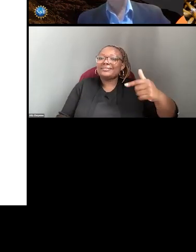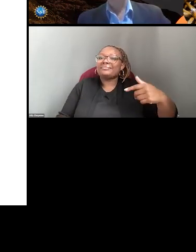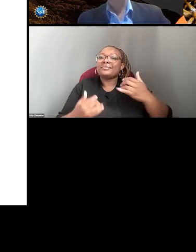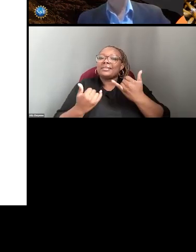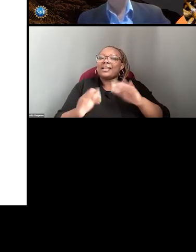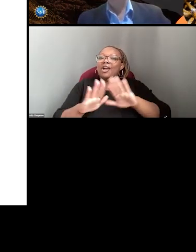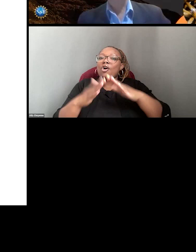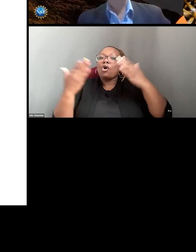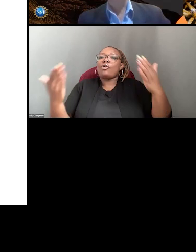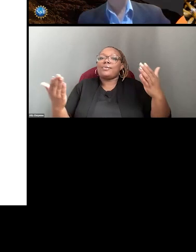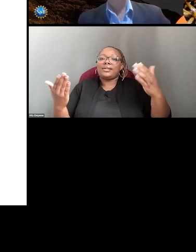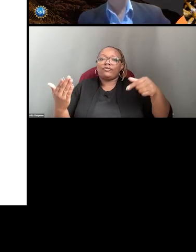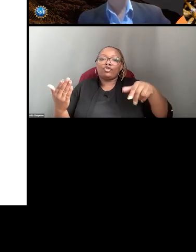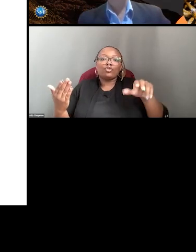and try to answer your questions. Thank you.